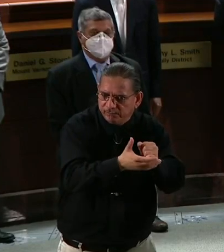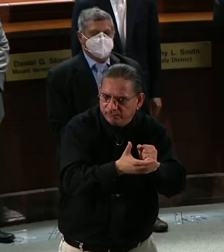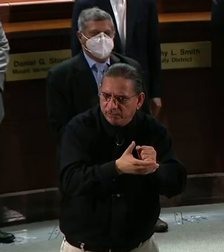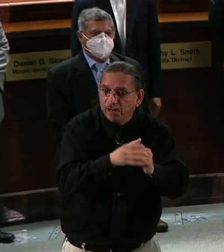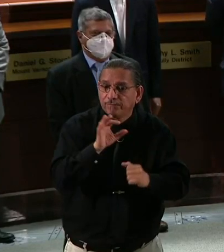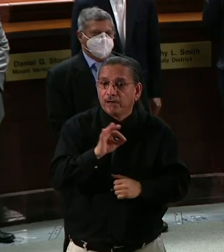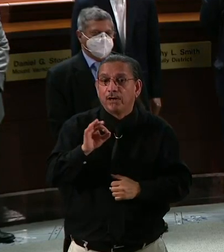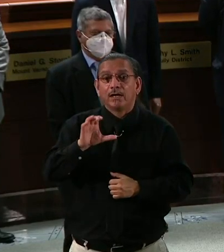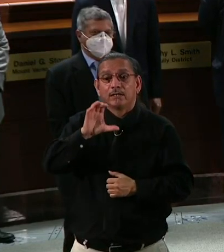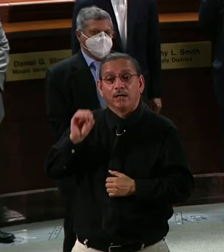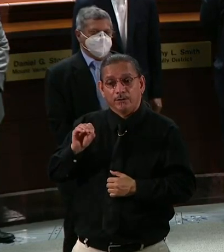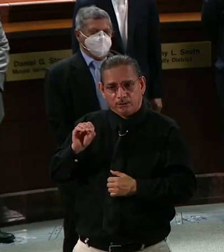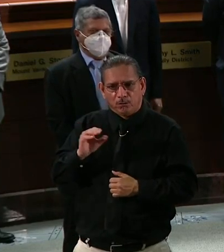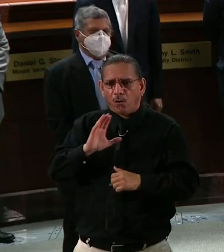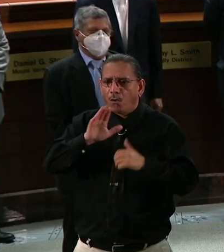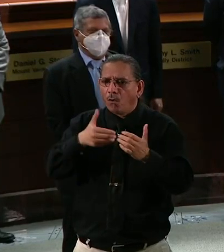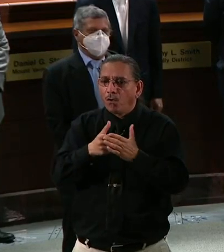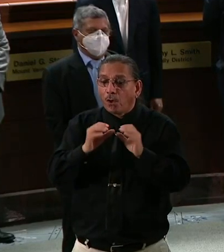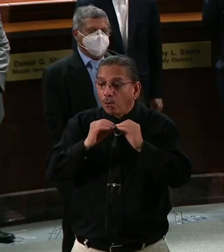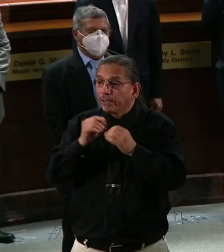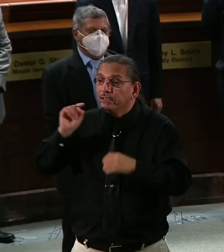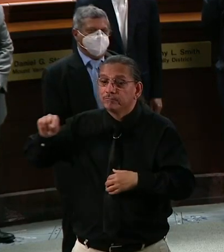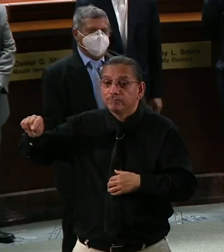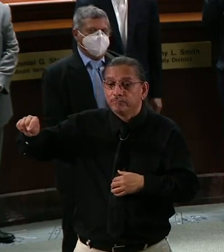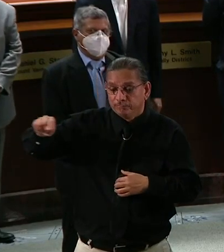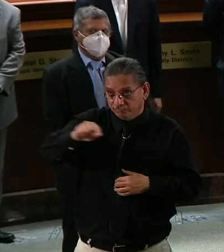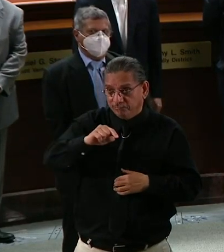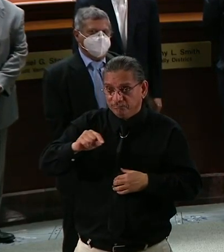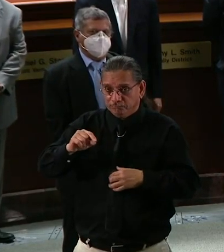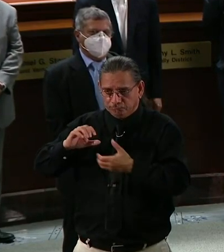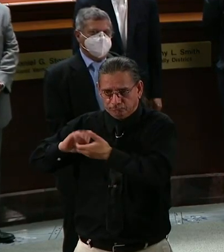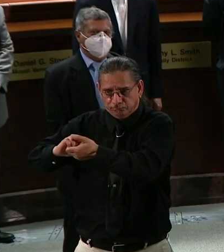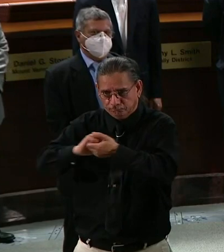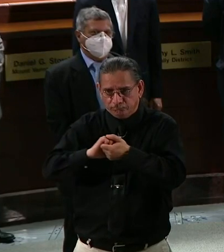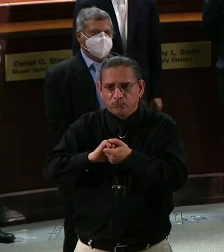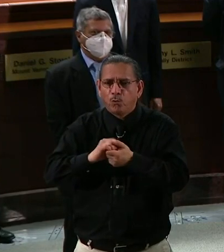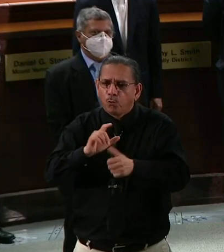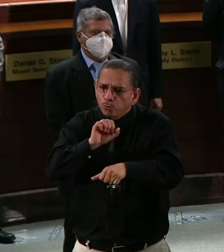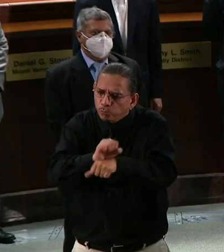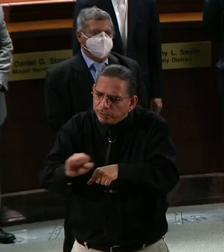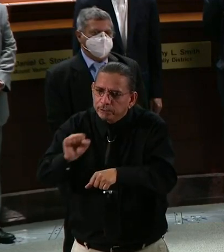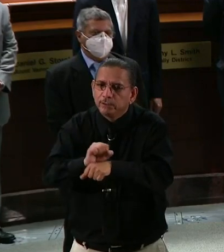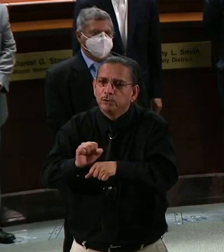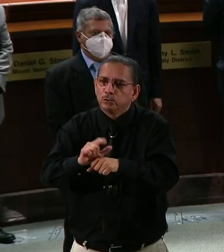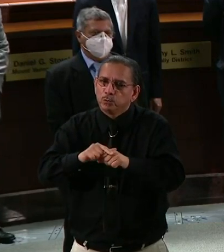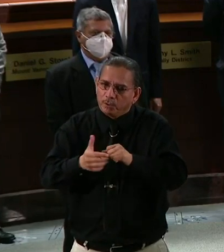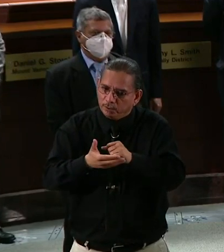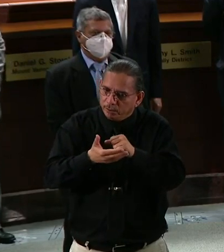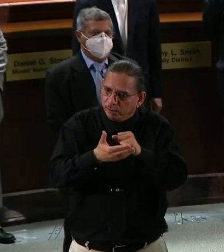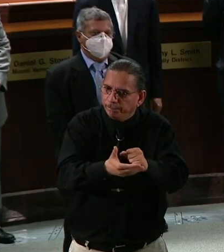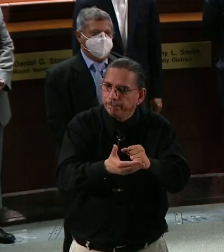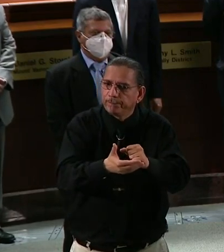MIDDLE NOW THE PROGRAM OF THIS. YET THANK LET. WELCOME THAT'LL